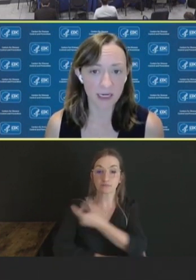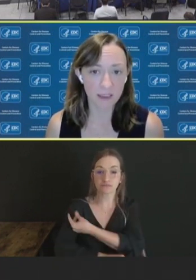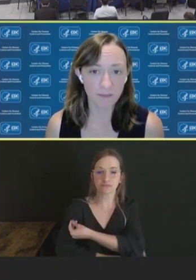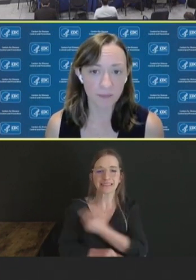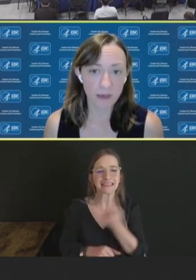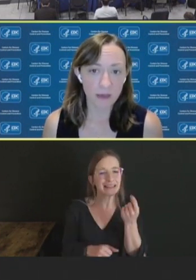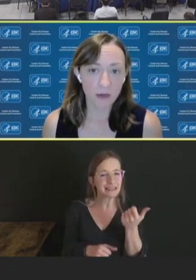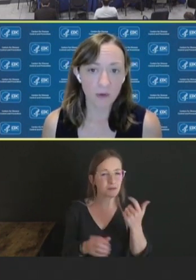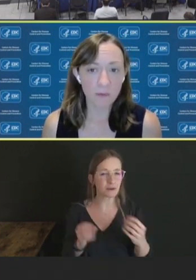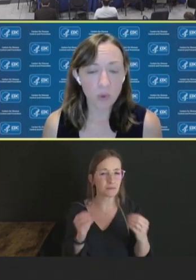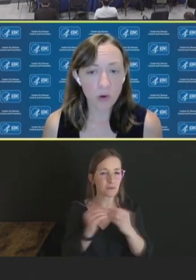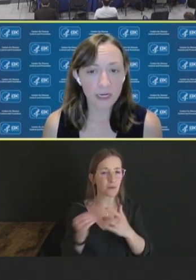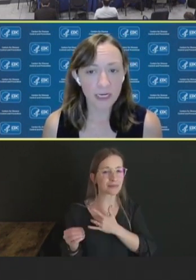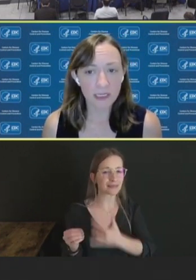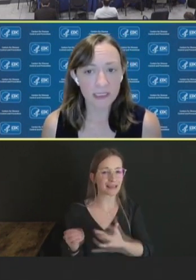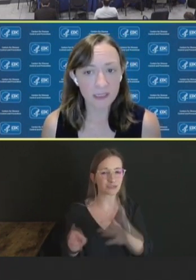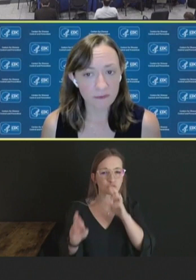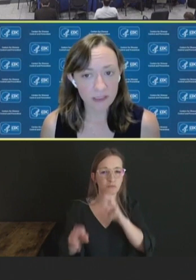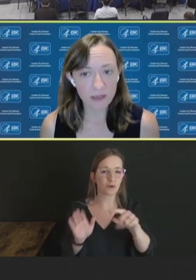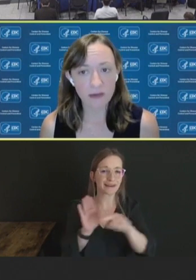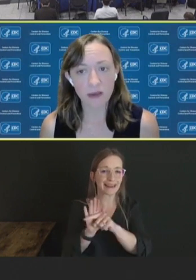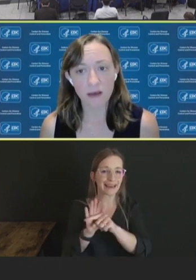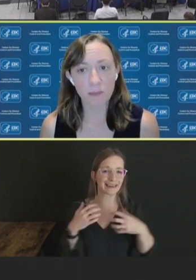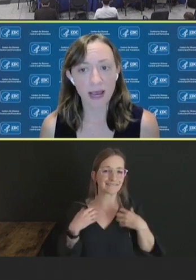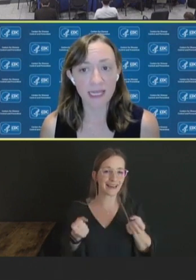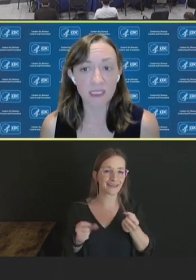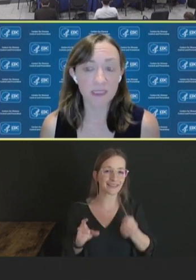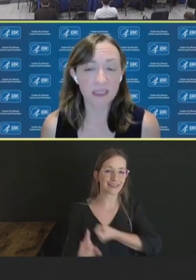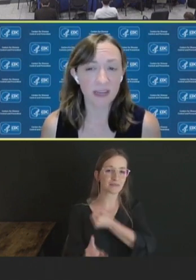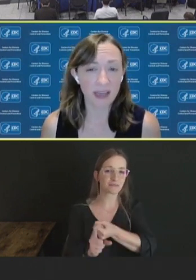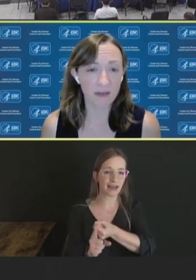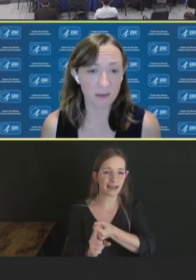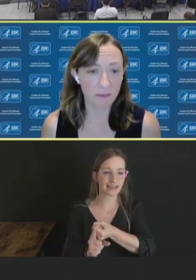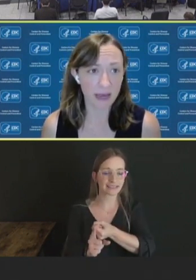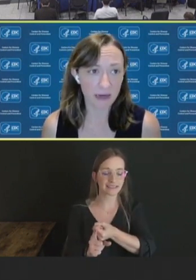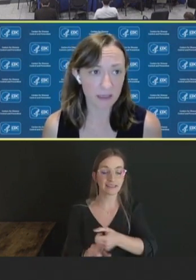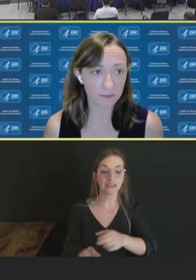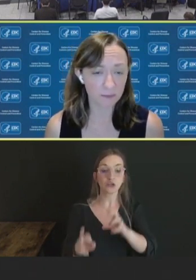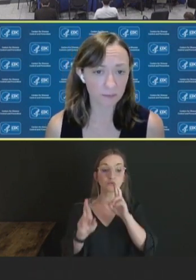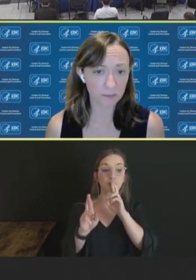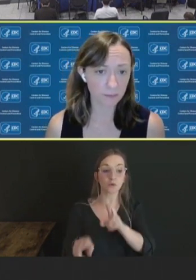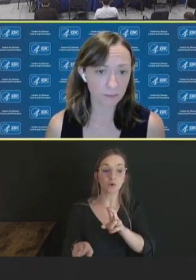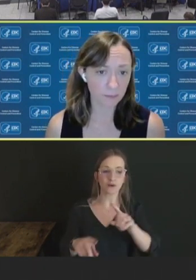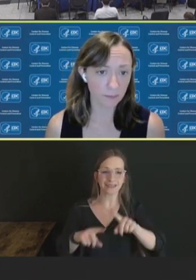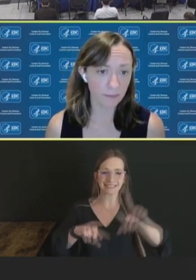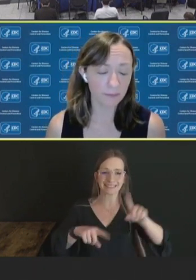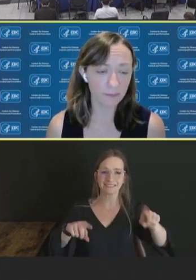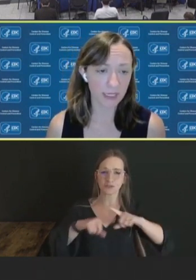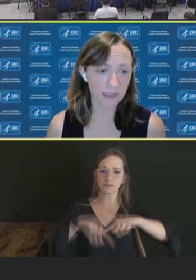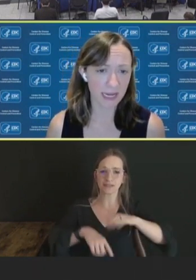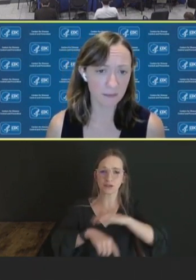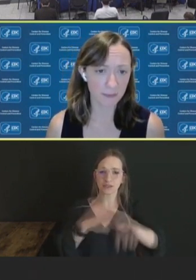impact. Reporting differed by specific health impact. Next slide.